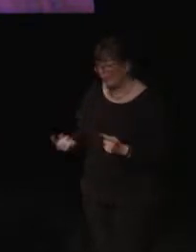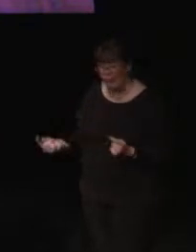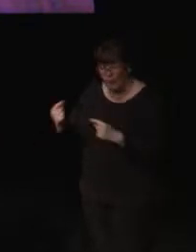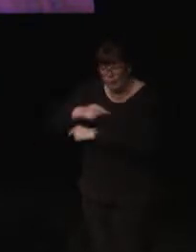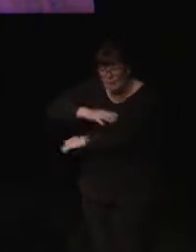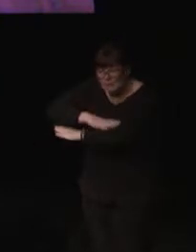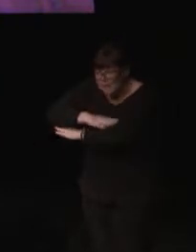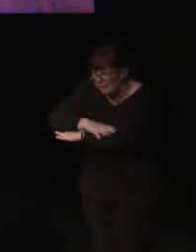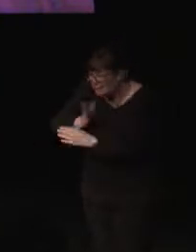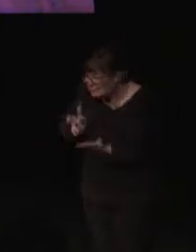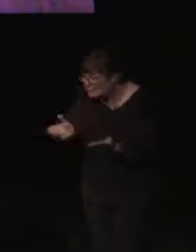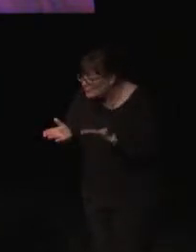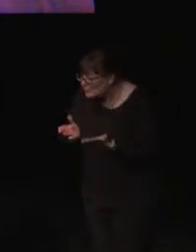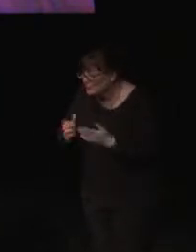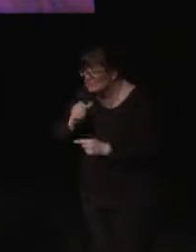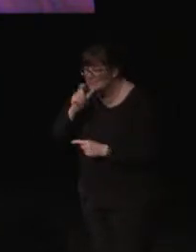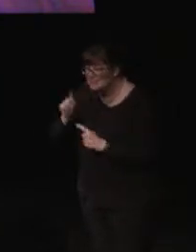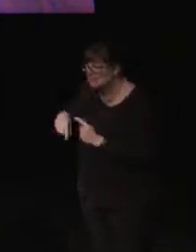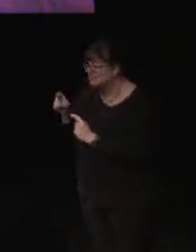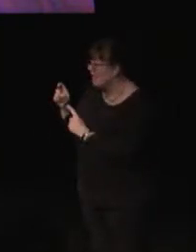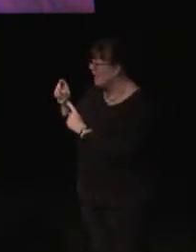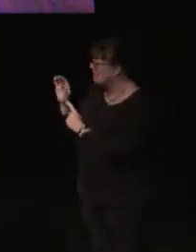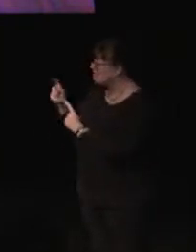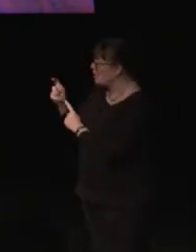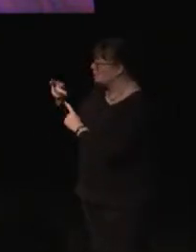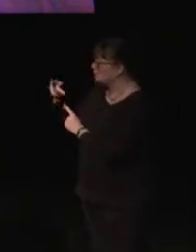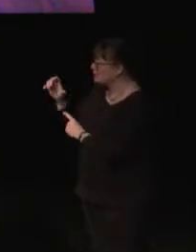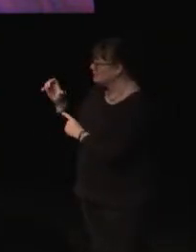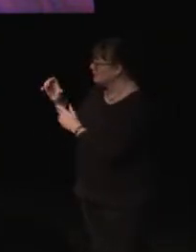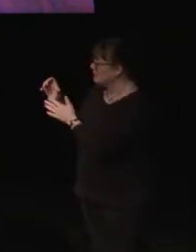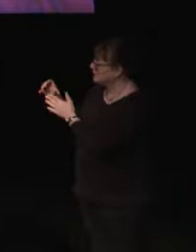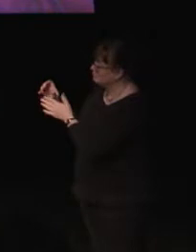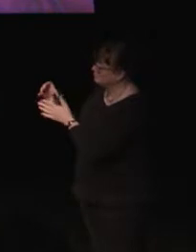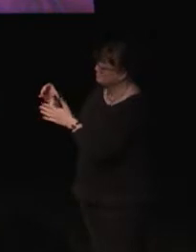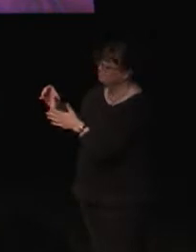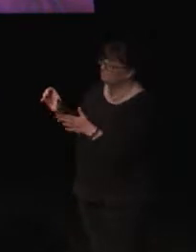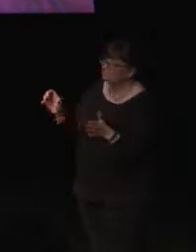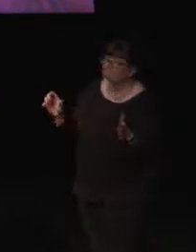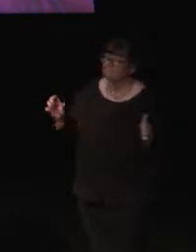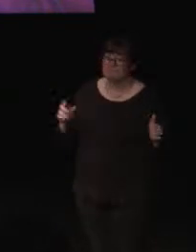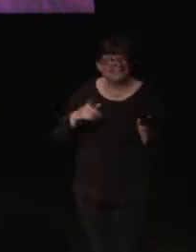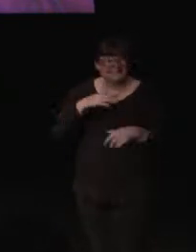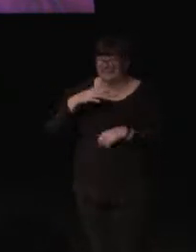so we're extending beyond Xbox and PC. Also, if you go out and try our booth, you'll see Switch,